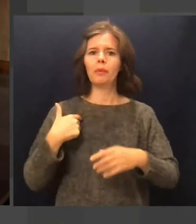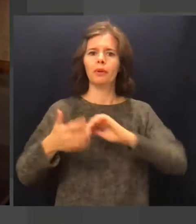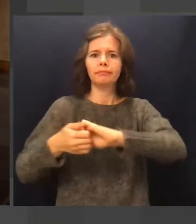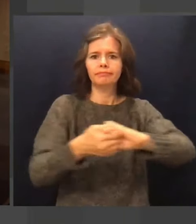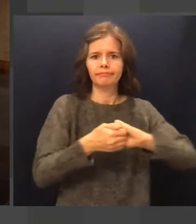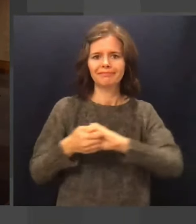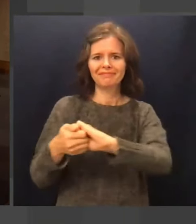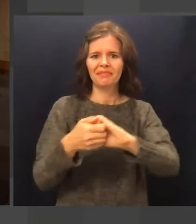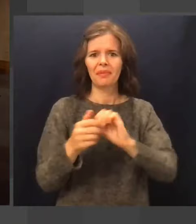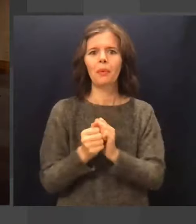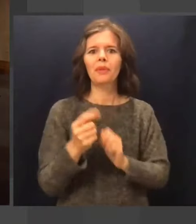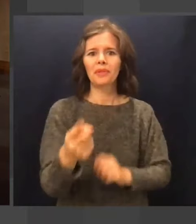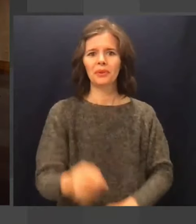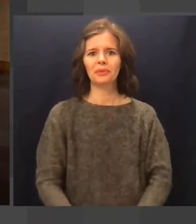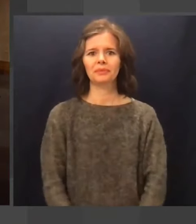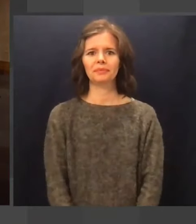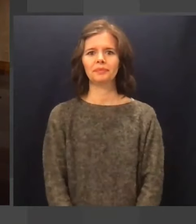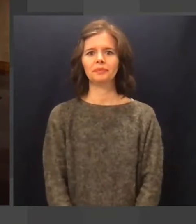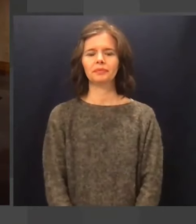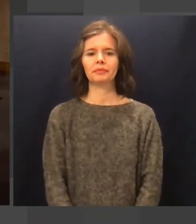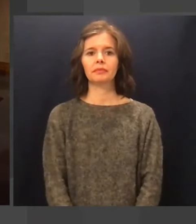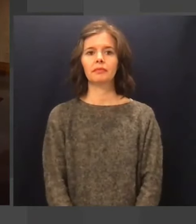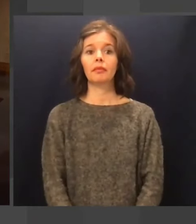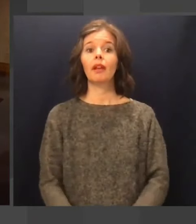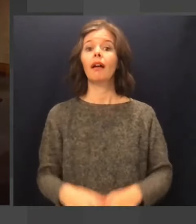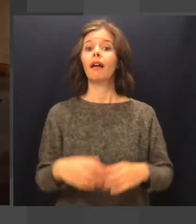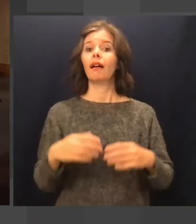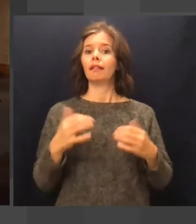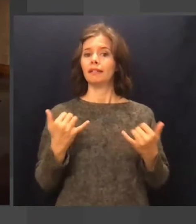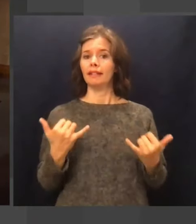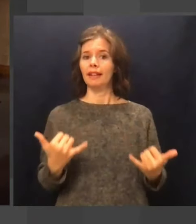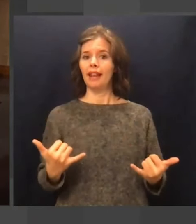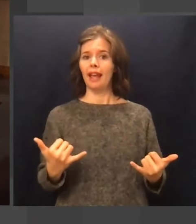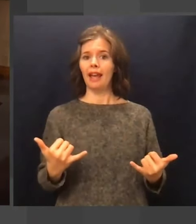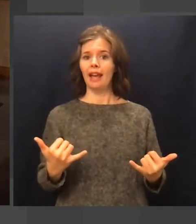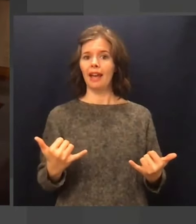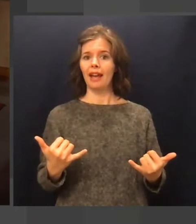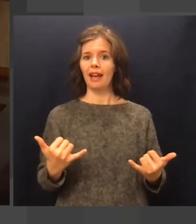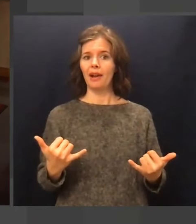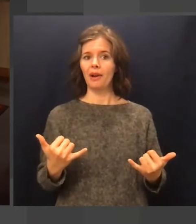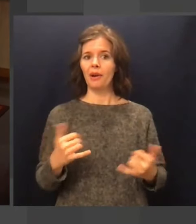THE BEST BLOCK THAT IT CAN BE. AND NOW WE SAID THERE IS